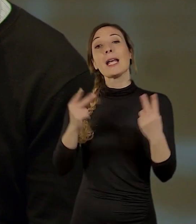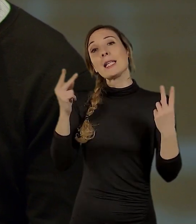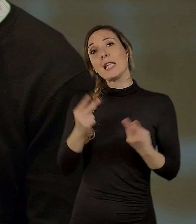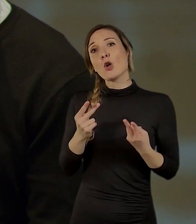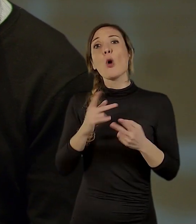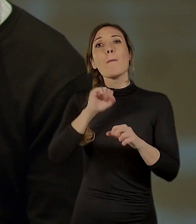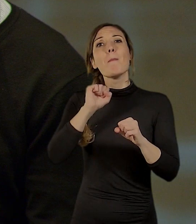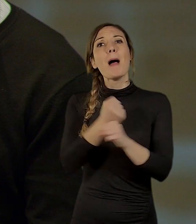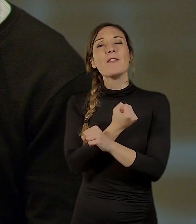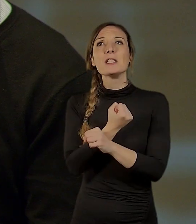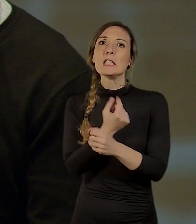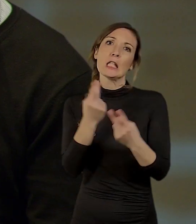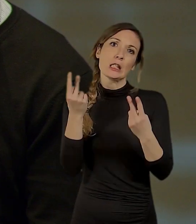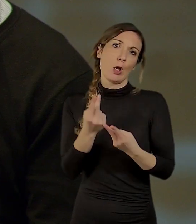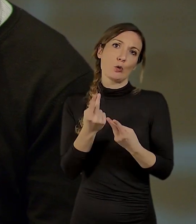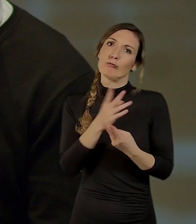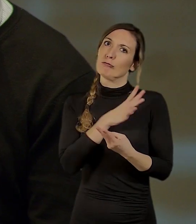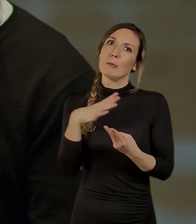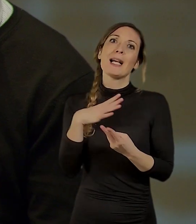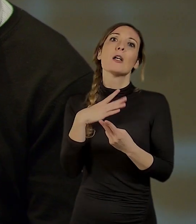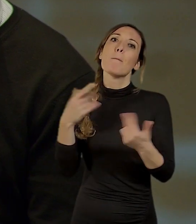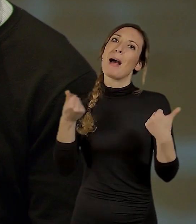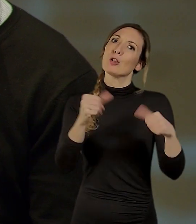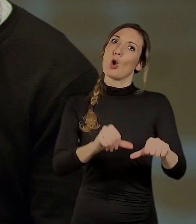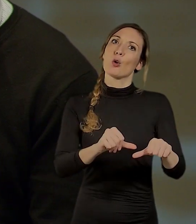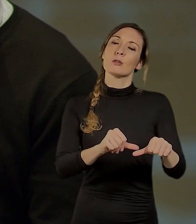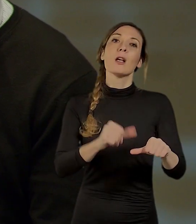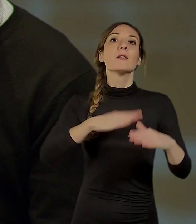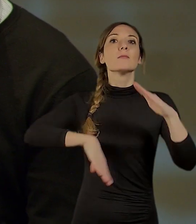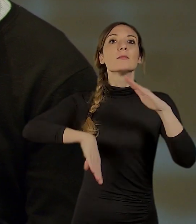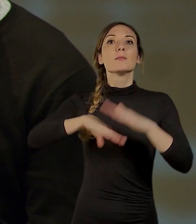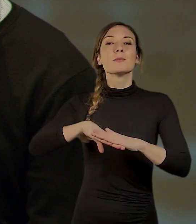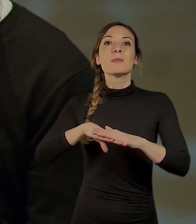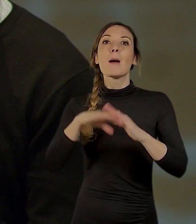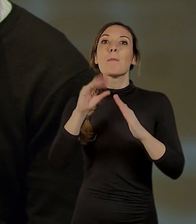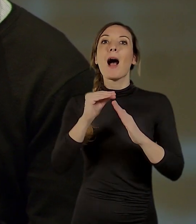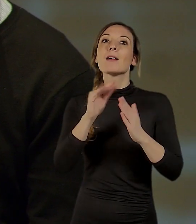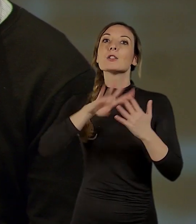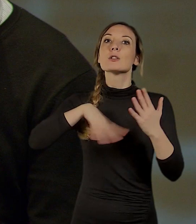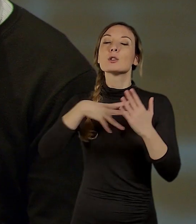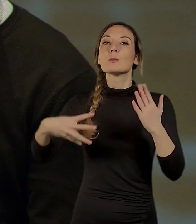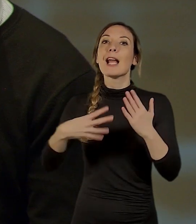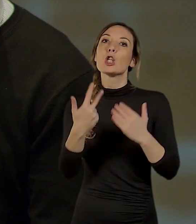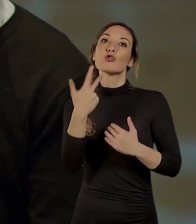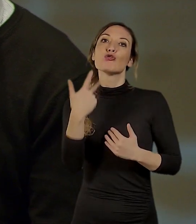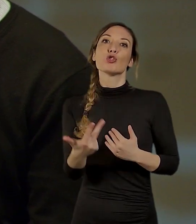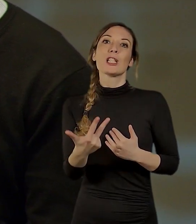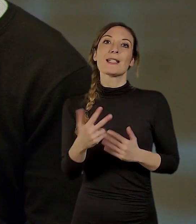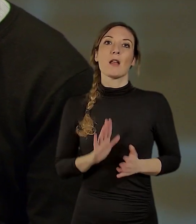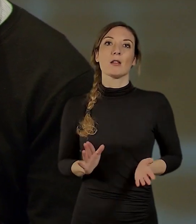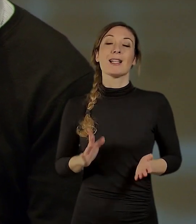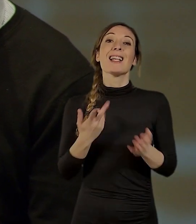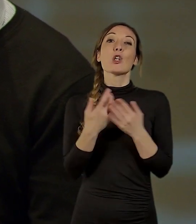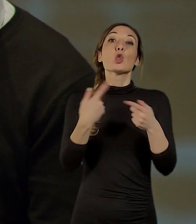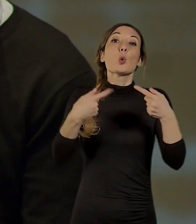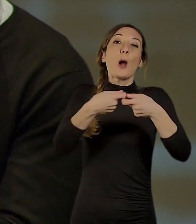Development and research of this material is now underway, how it can be used for exteriors.